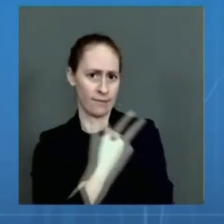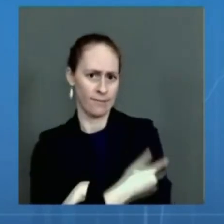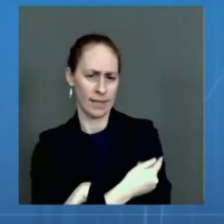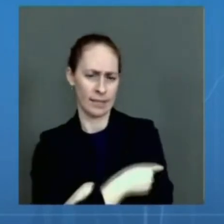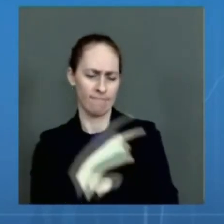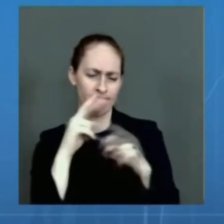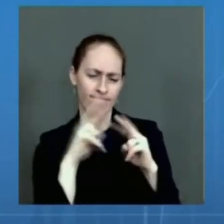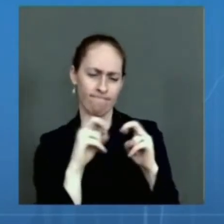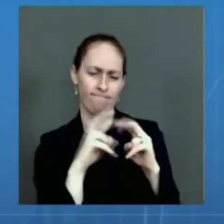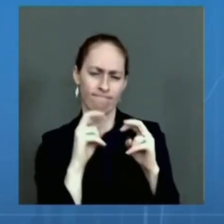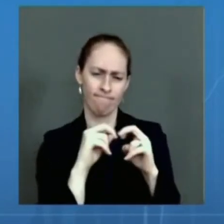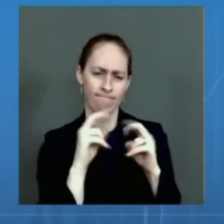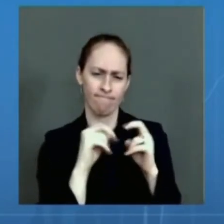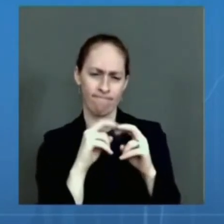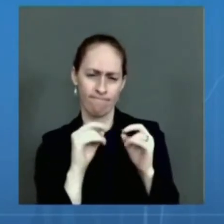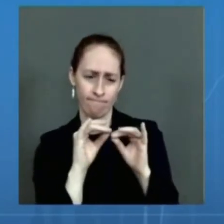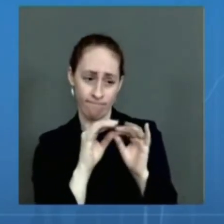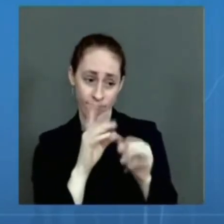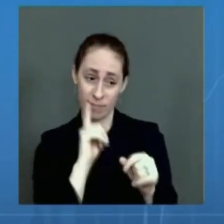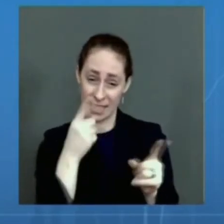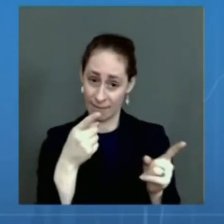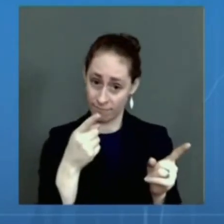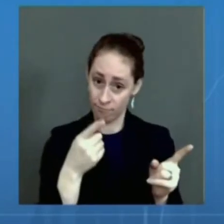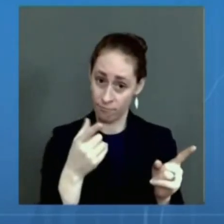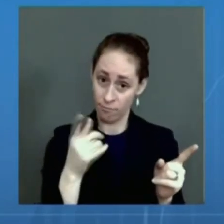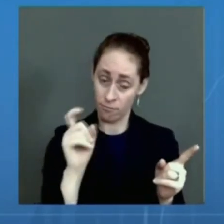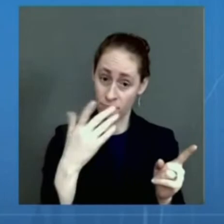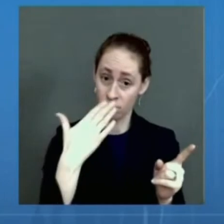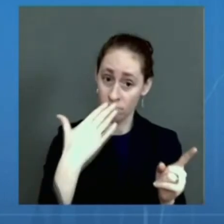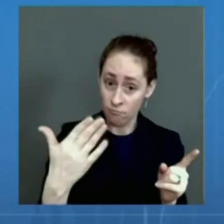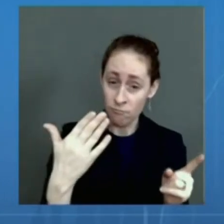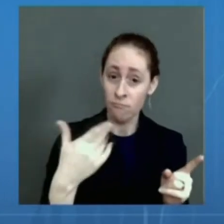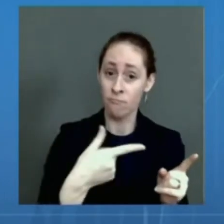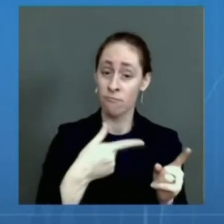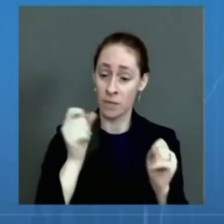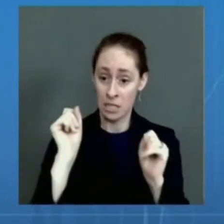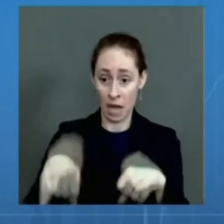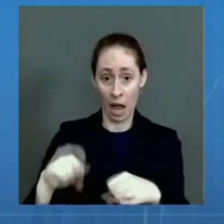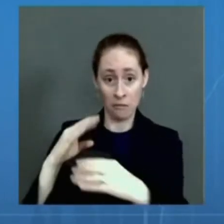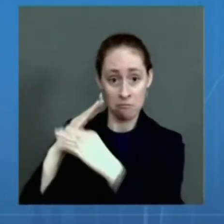SURROUNDING THE JOHNSON & JOHNSON COVID-19 VACCINE EVALUATING THE BENEFITS OF